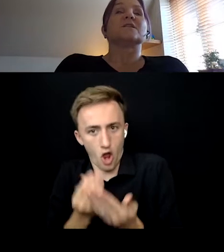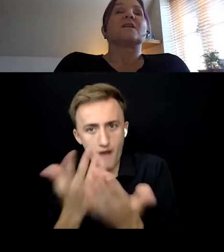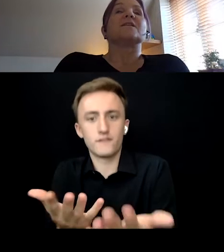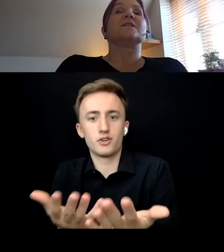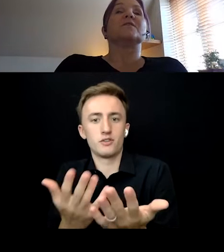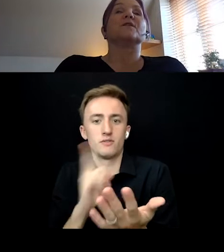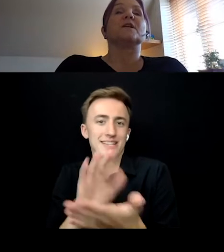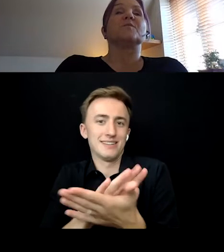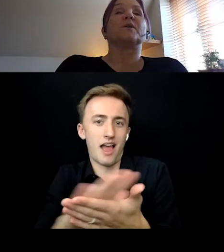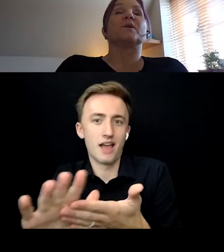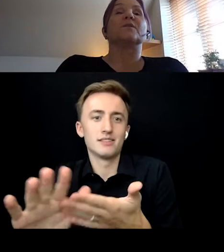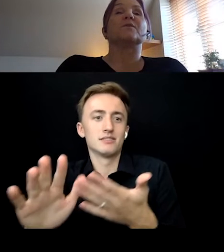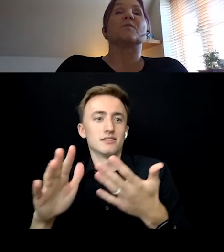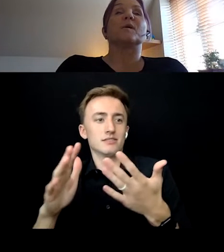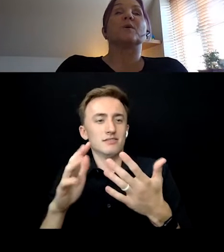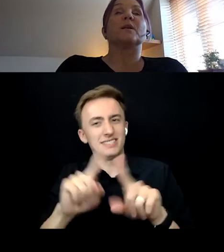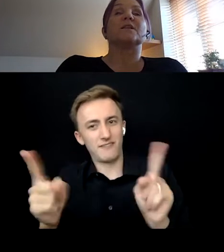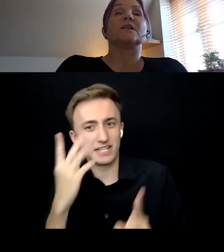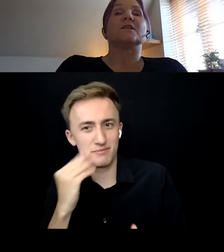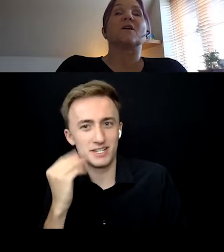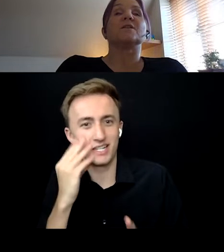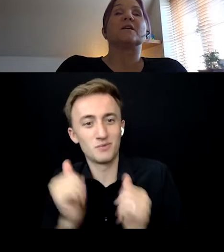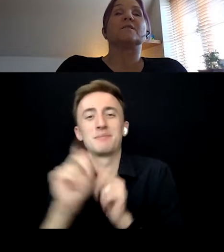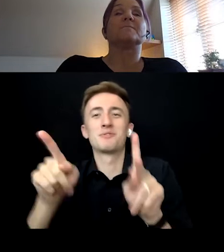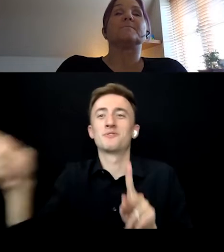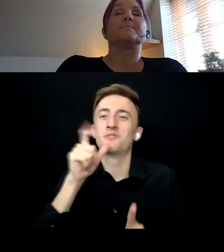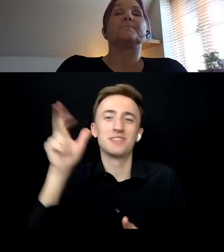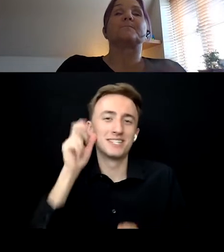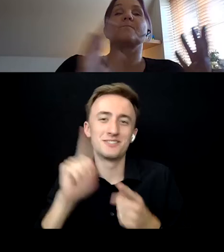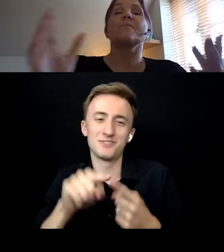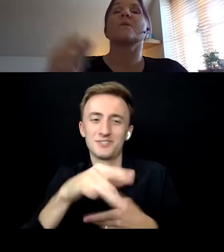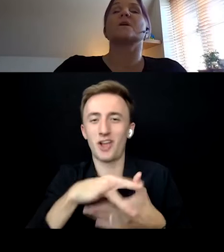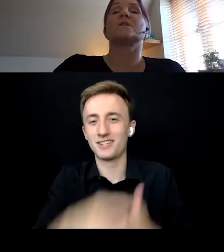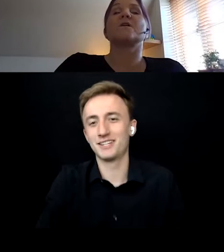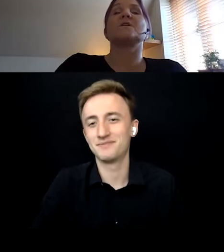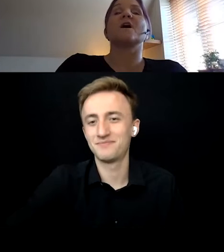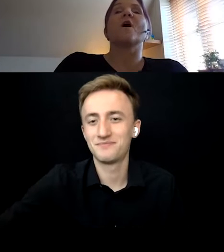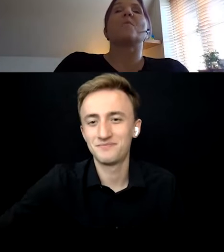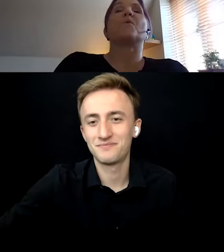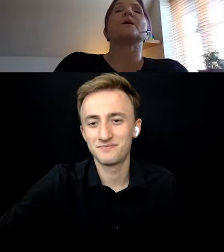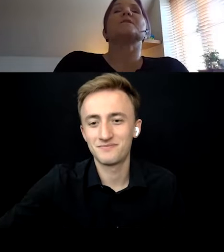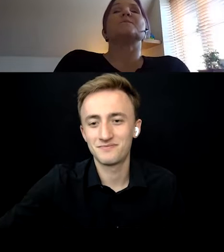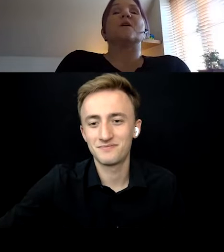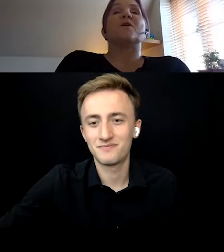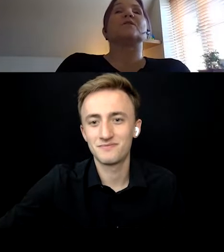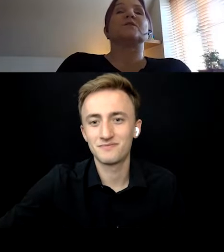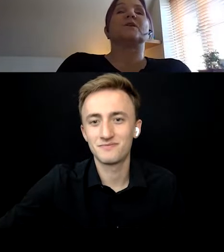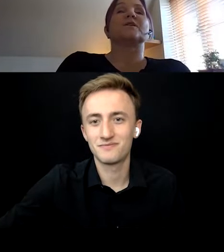subtly different experience where people who are listening to the content. So this brings me onto